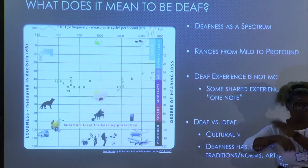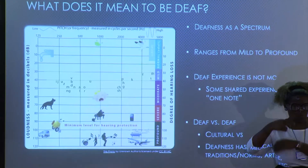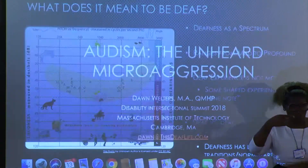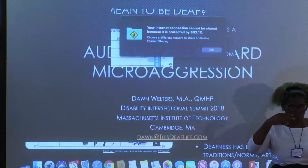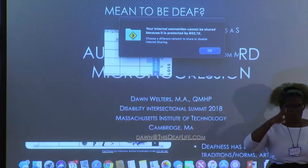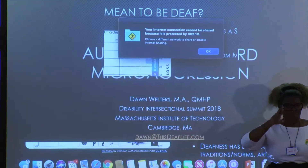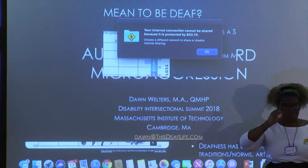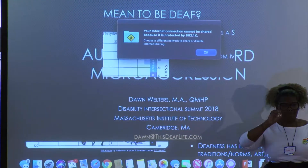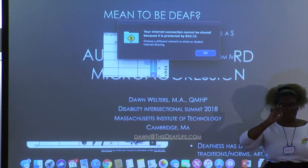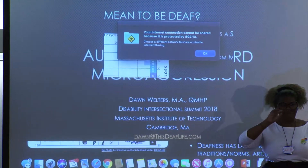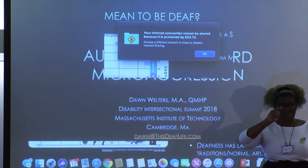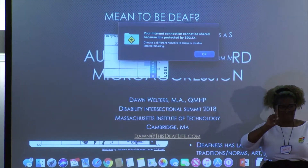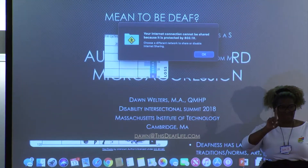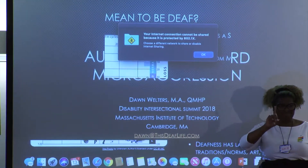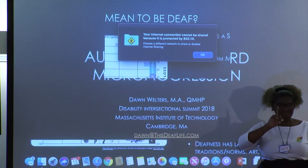loss to being profoundly deaf.